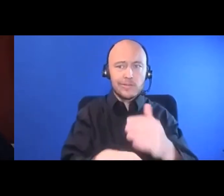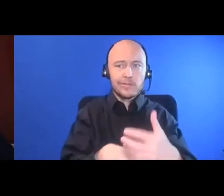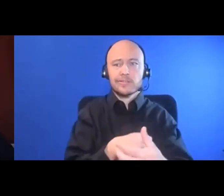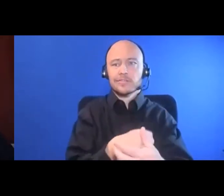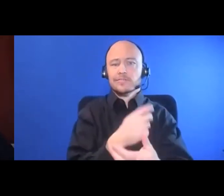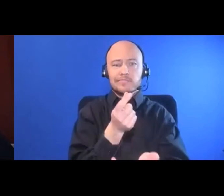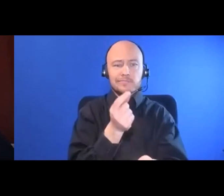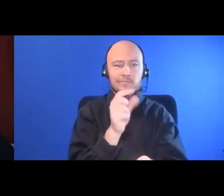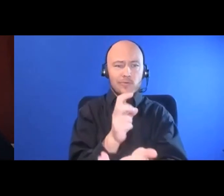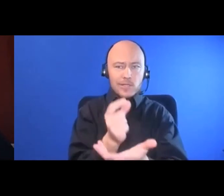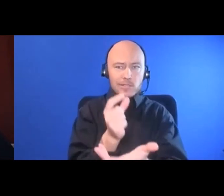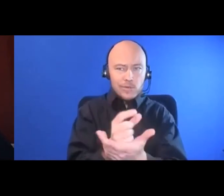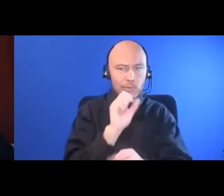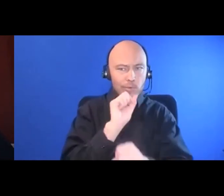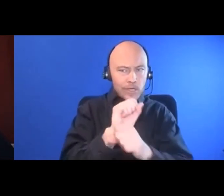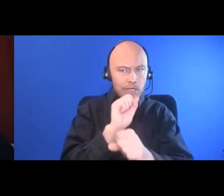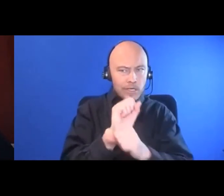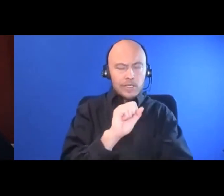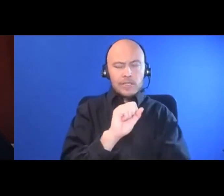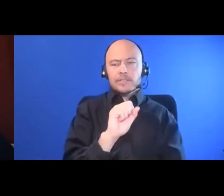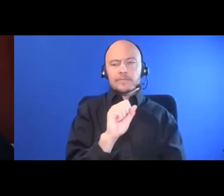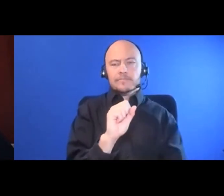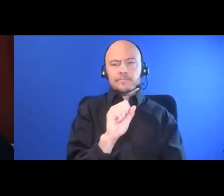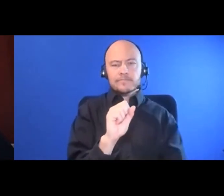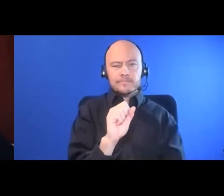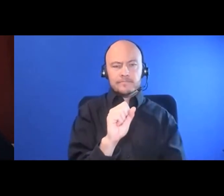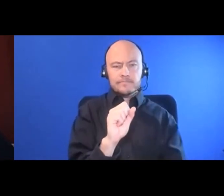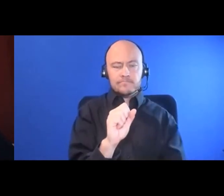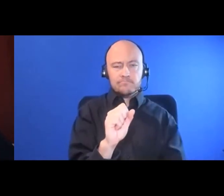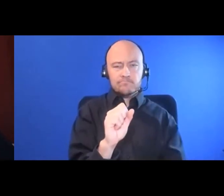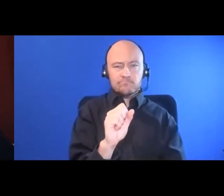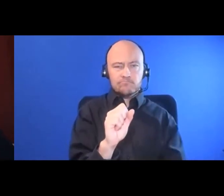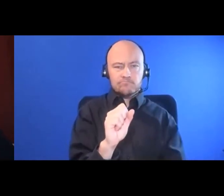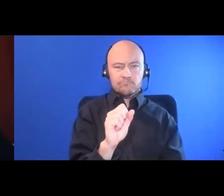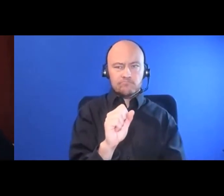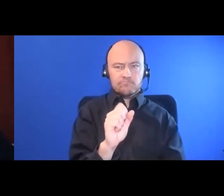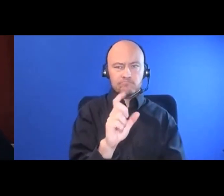and have only really felt a part of the writing world